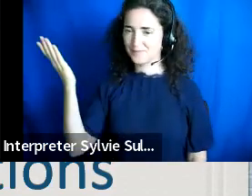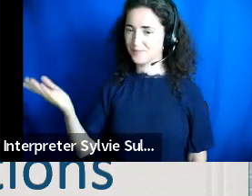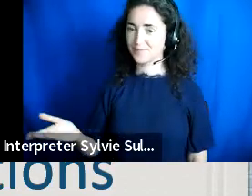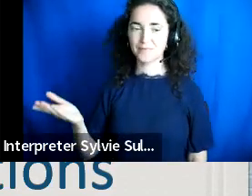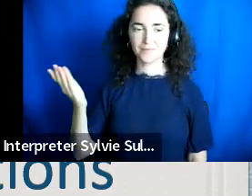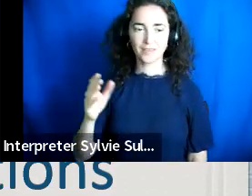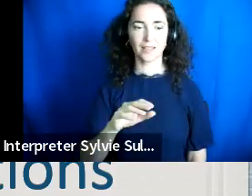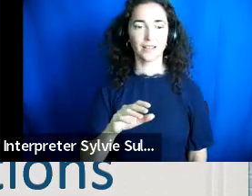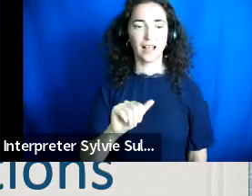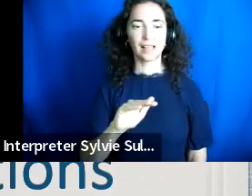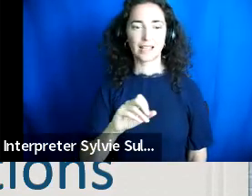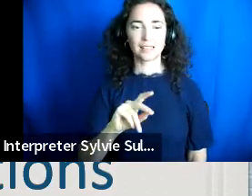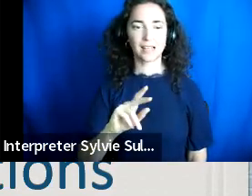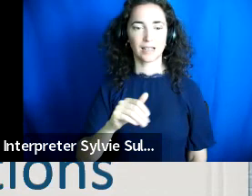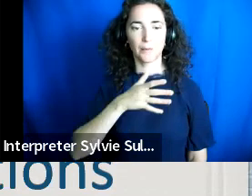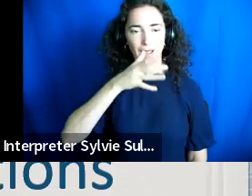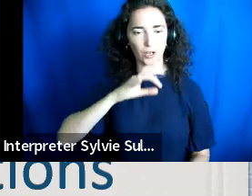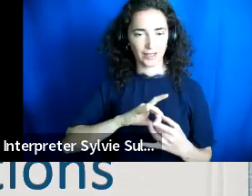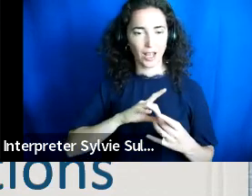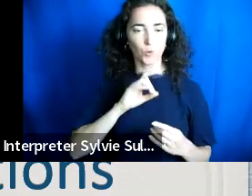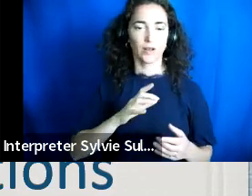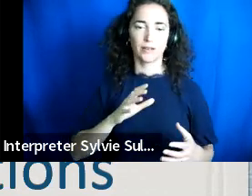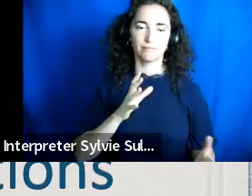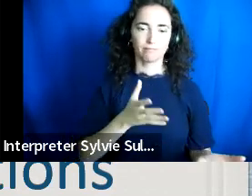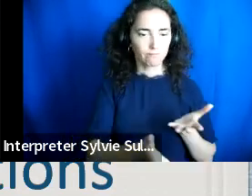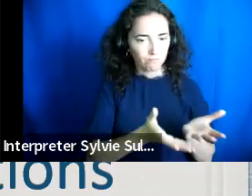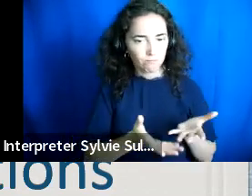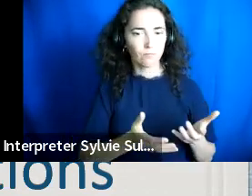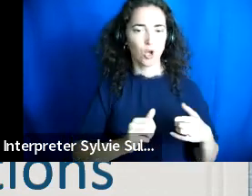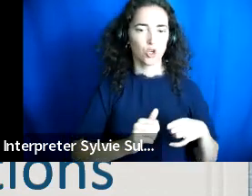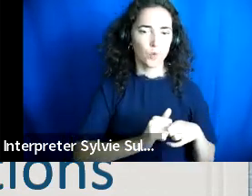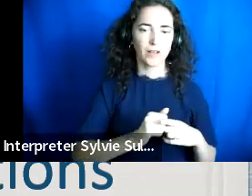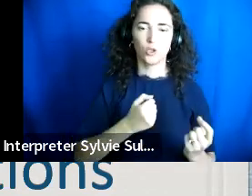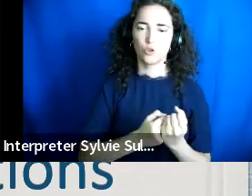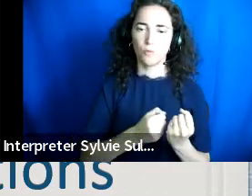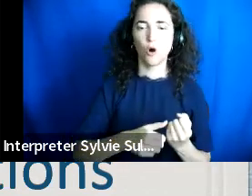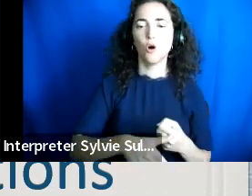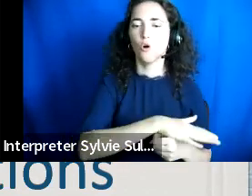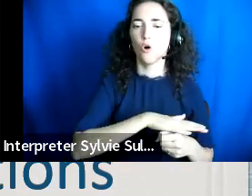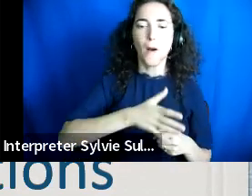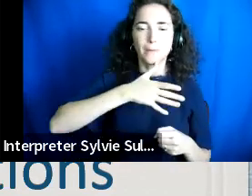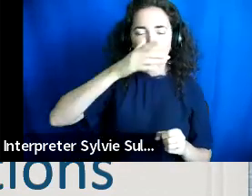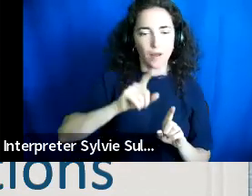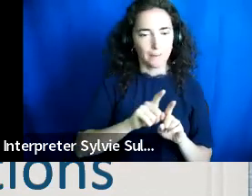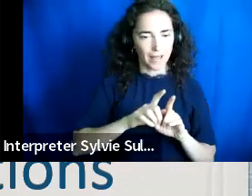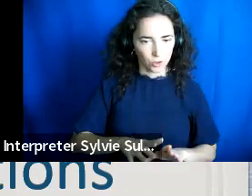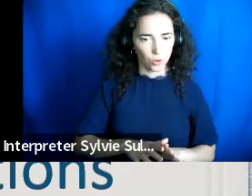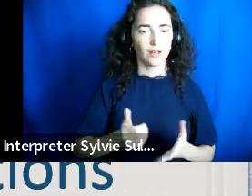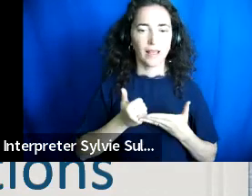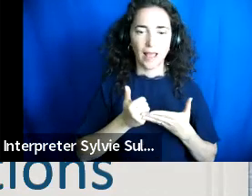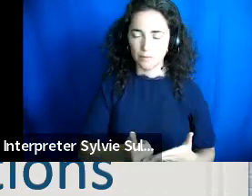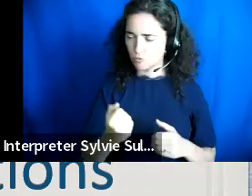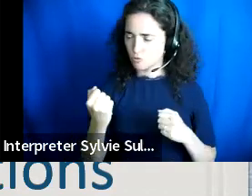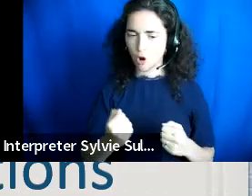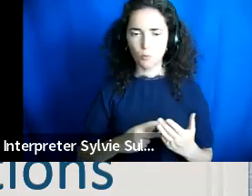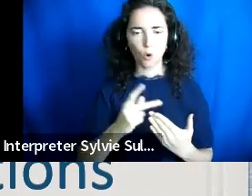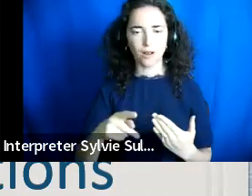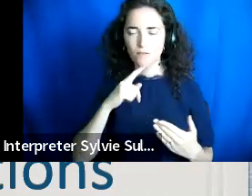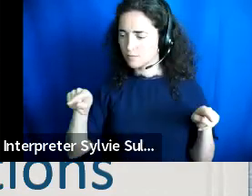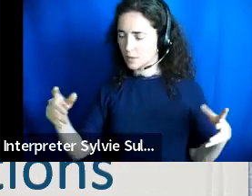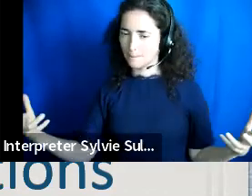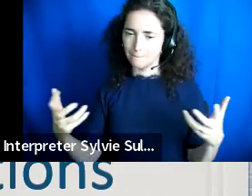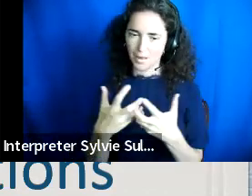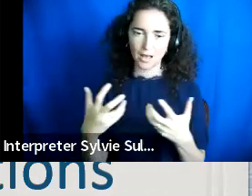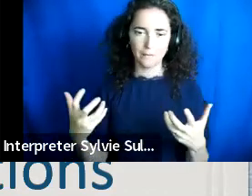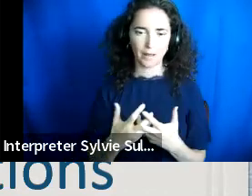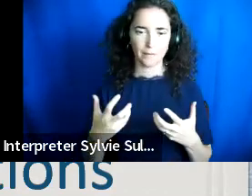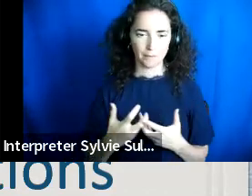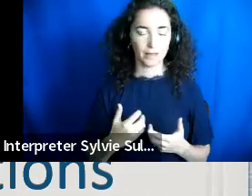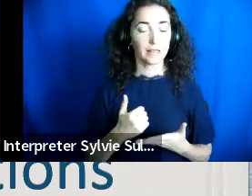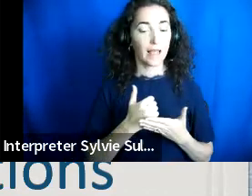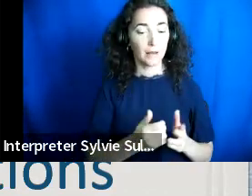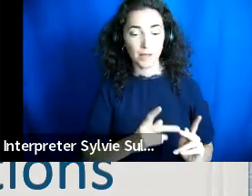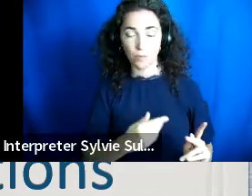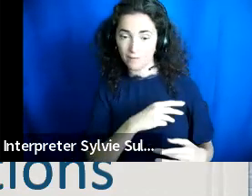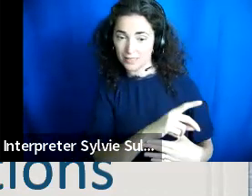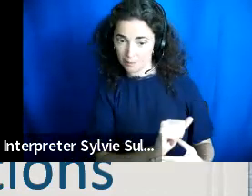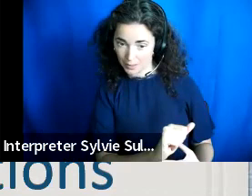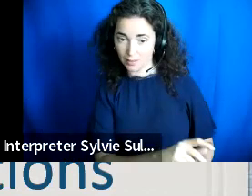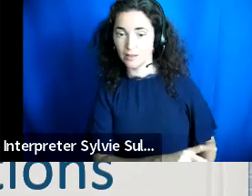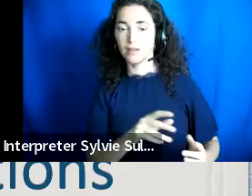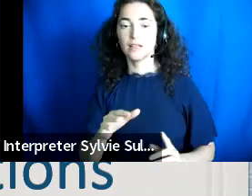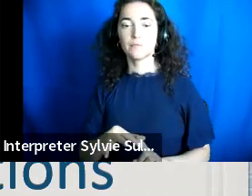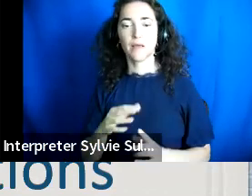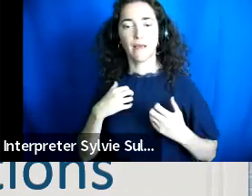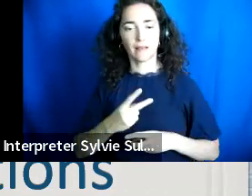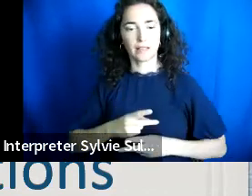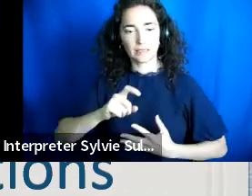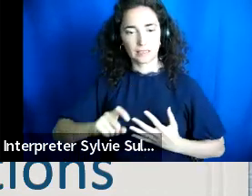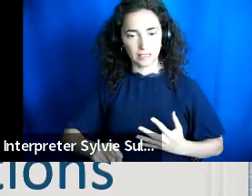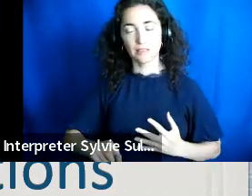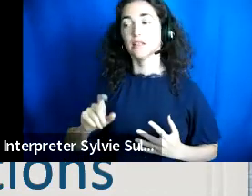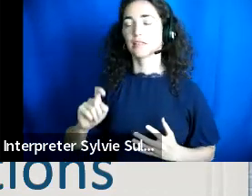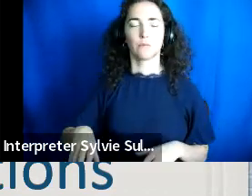A parent connections will engage, train and support a local network of parent mentors that facilitate a robust matching program to ensure families of individuals with disabilities and special health care needs have access to high quality emotional support